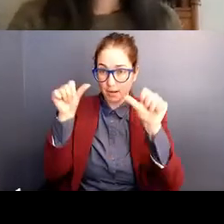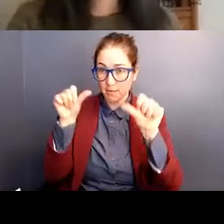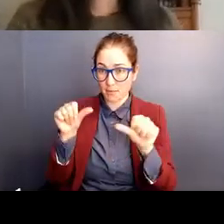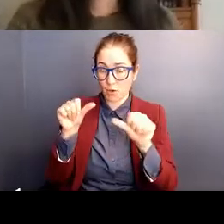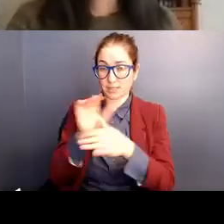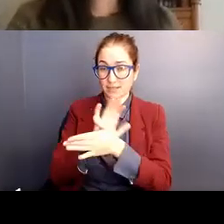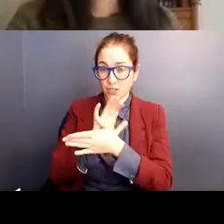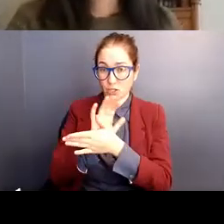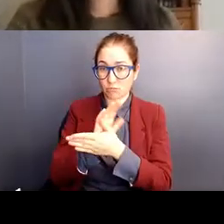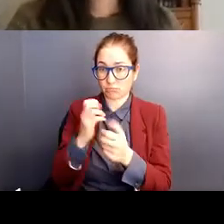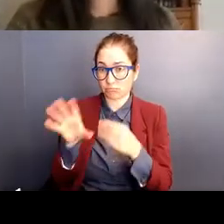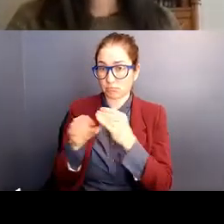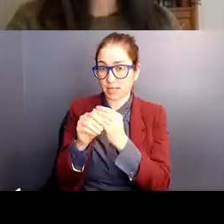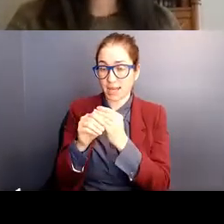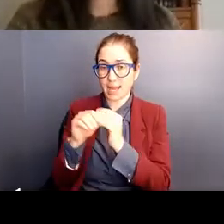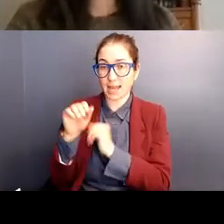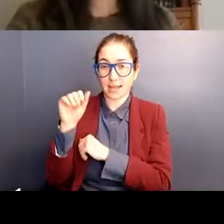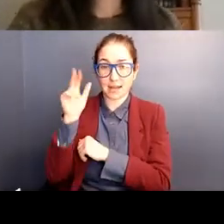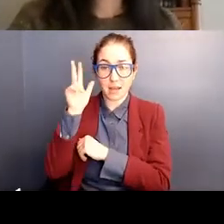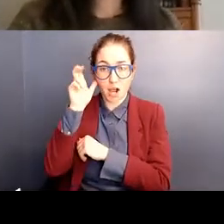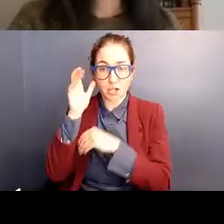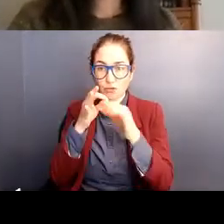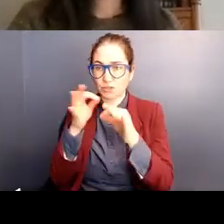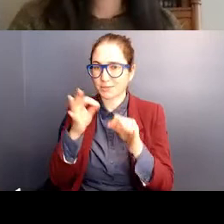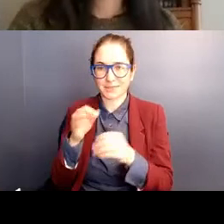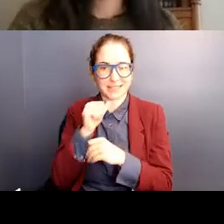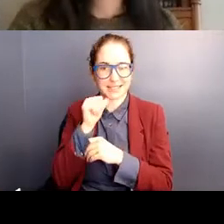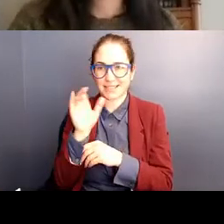add audio description, it's not as straight forward as it is with